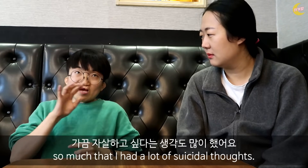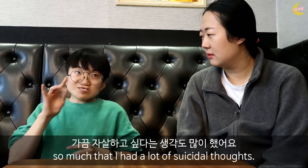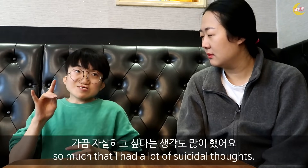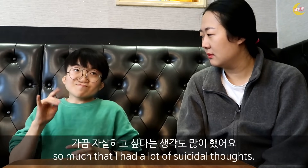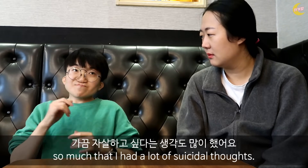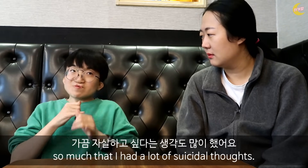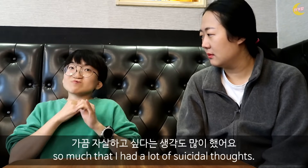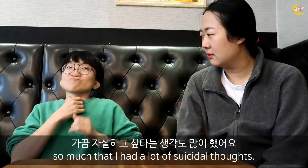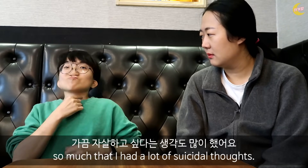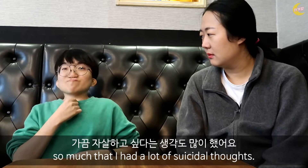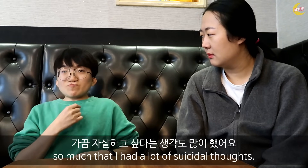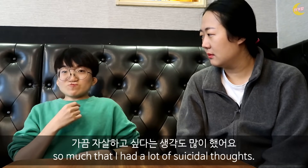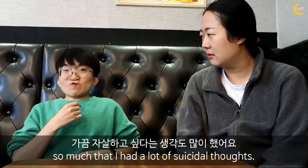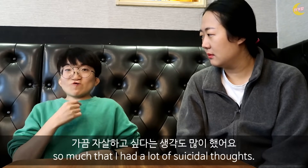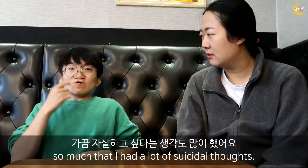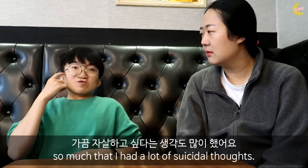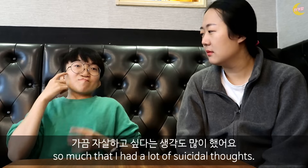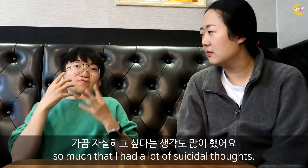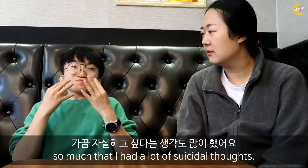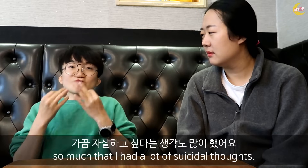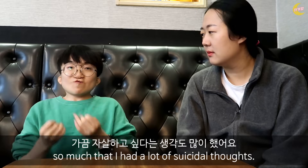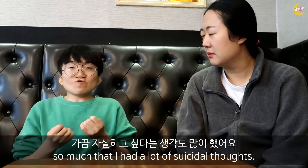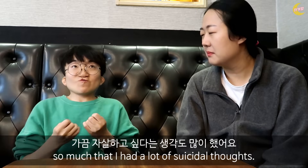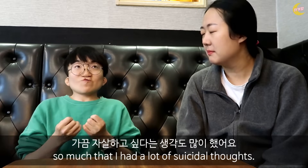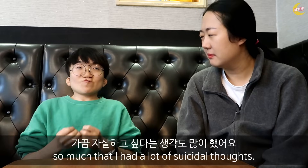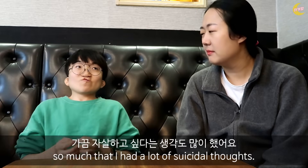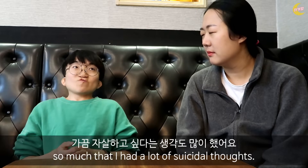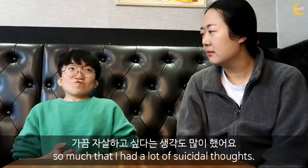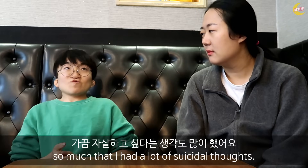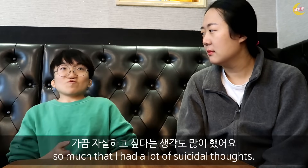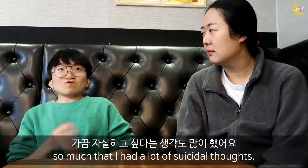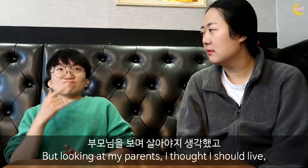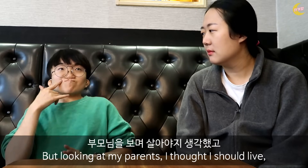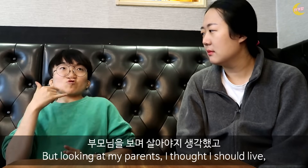so much that I had a lot of suicidal thoughts.